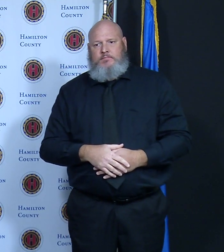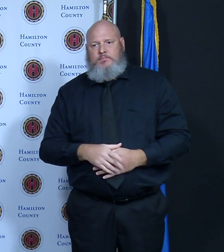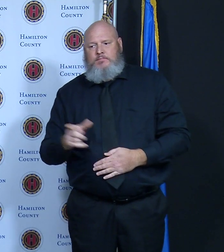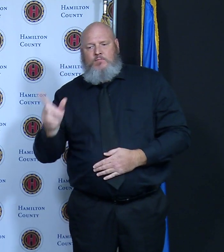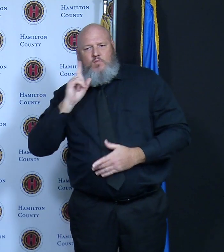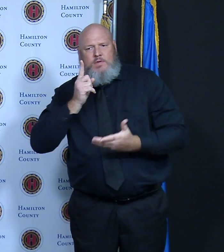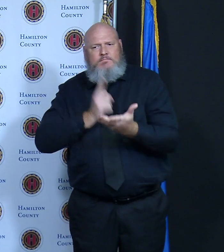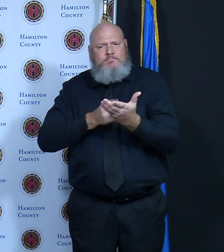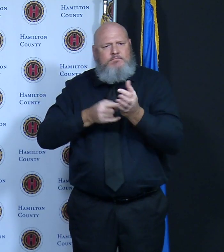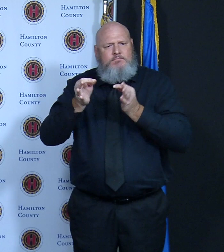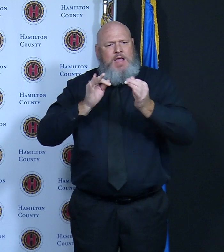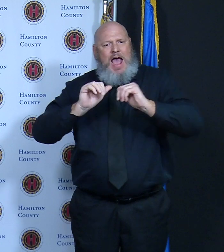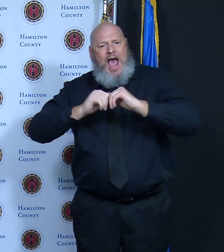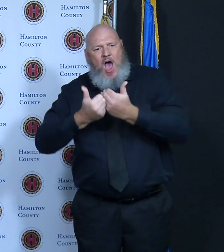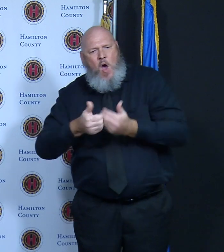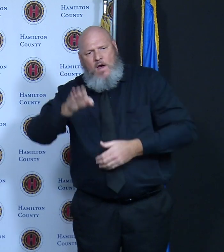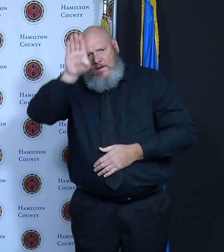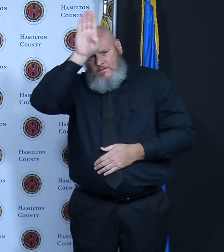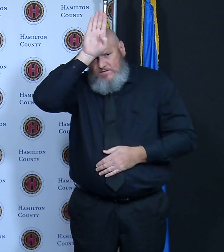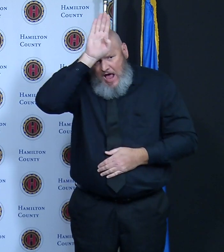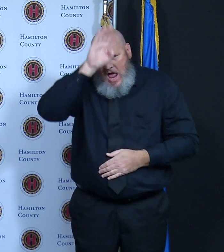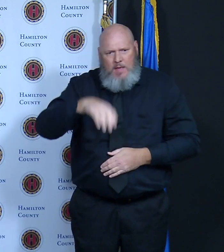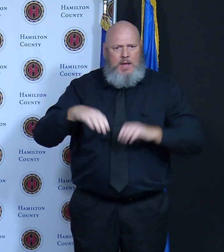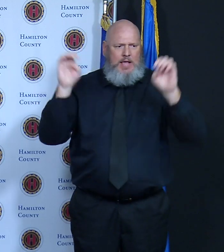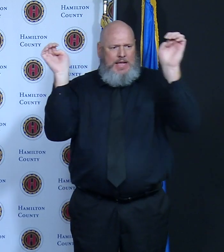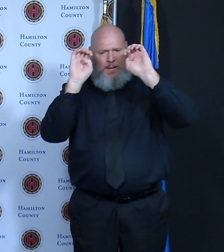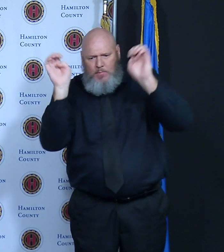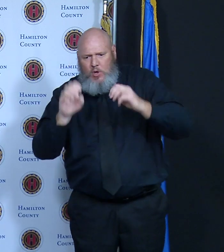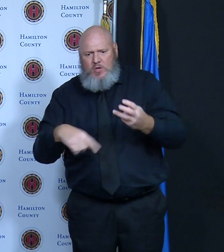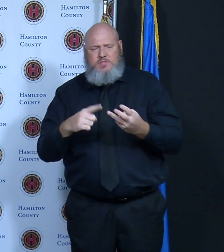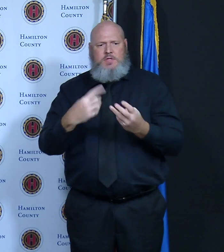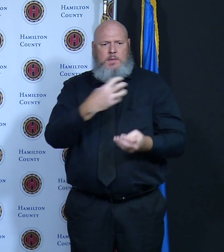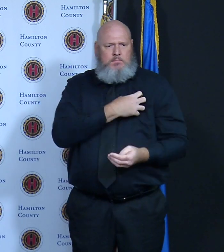are working in the health care setting particularly in the hospitals we know we